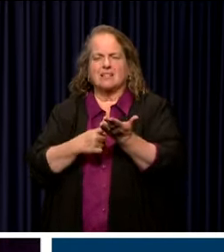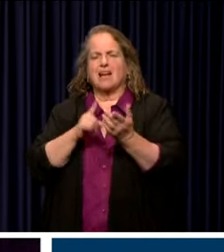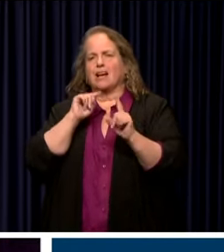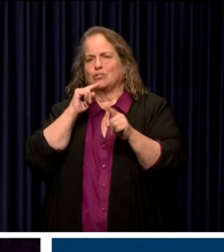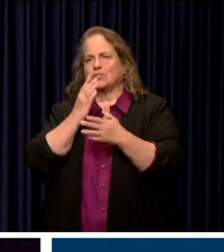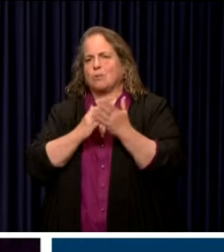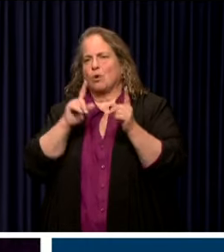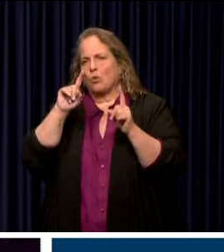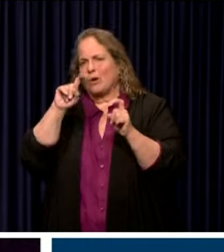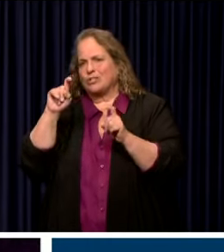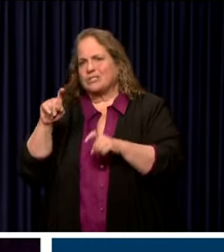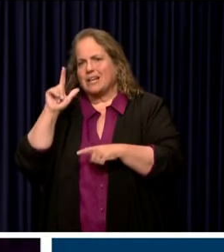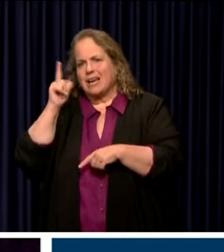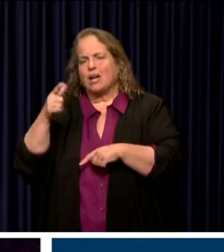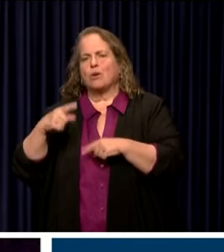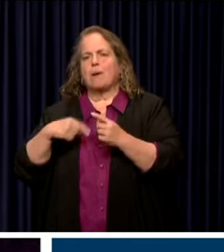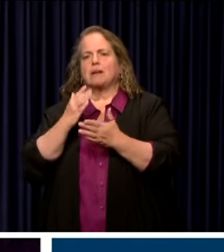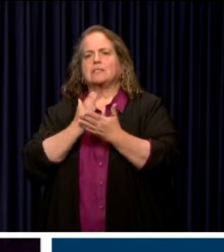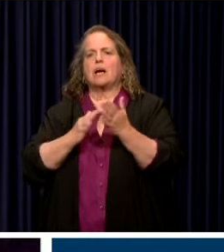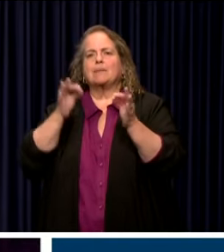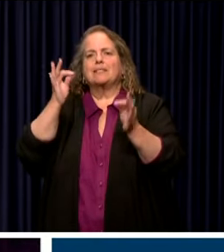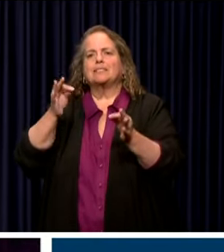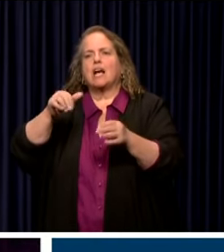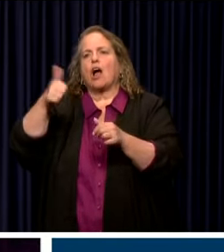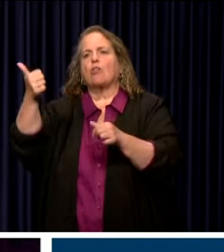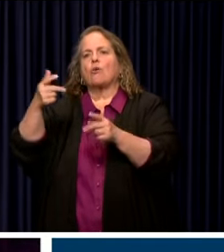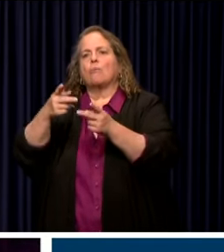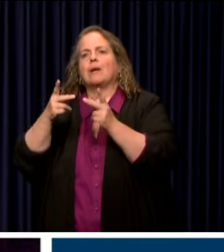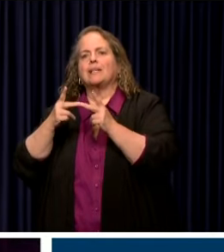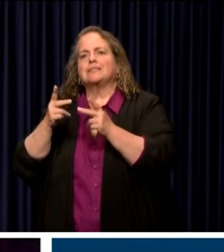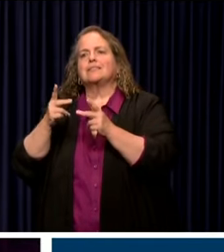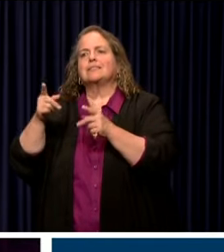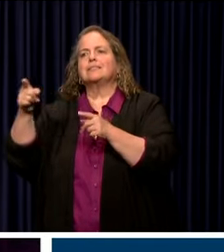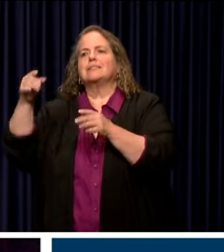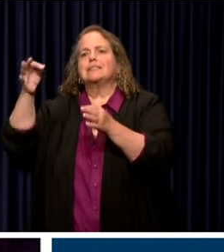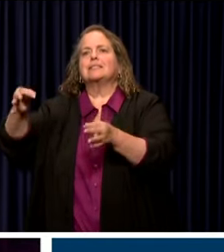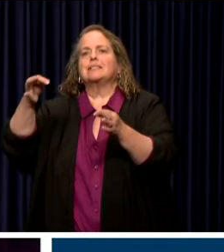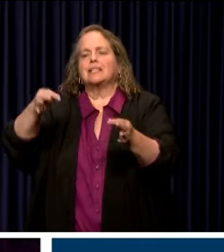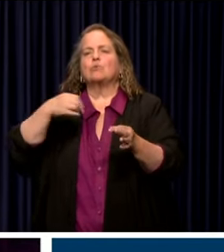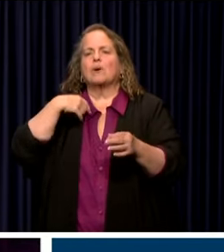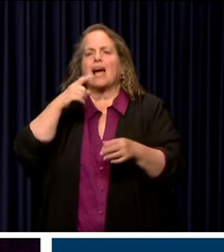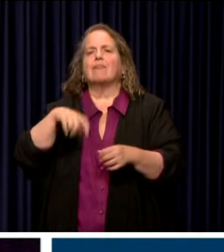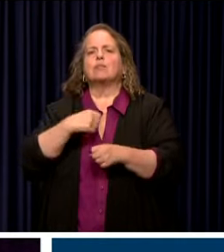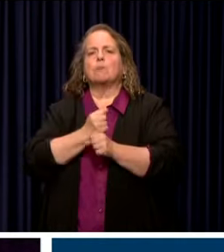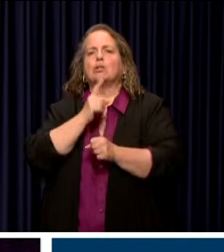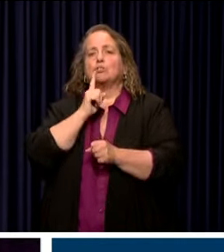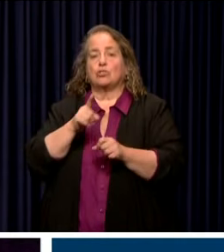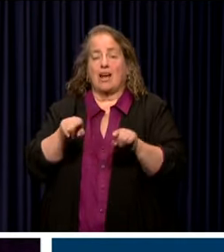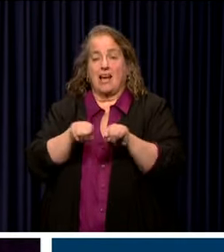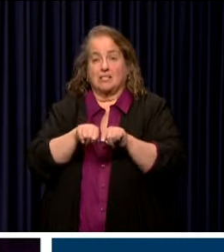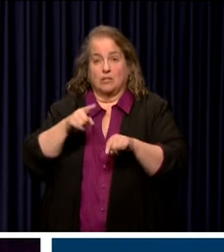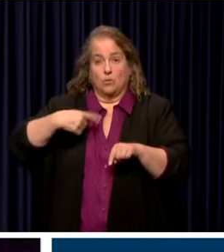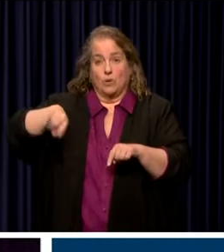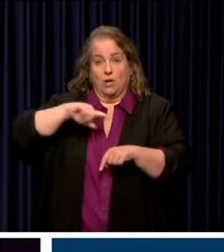TODAY, AND I THINK BY DOING IT IN THIS DIRECTION, IT'S GOING TO